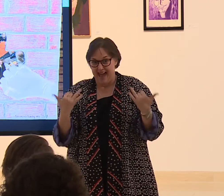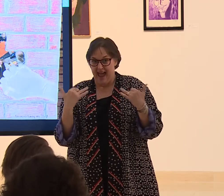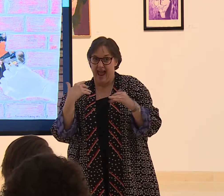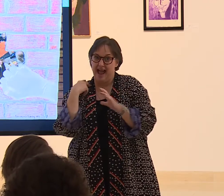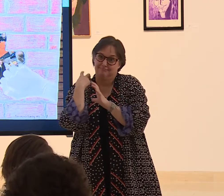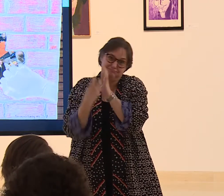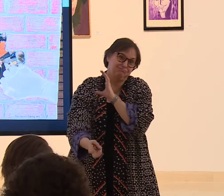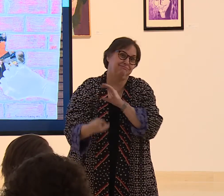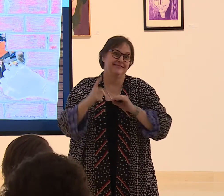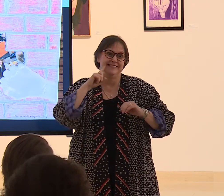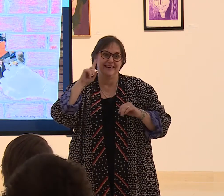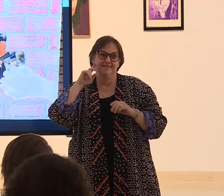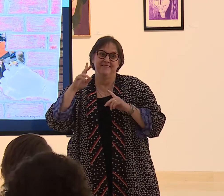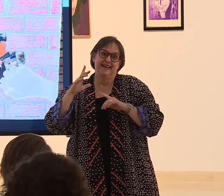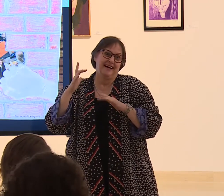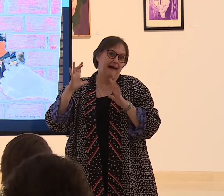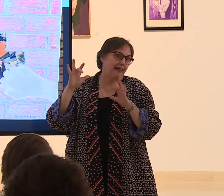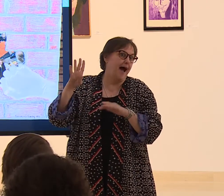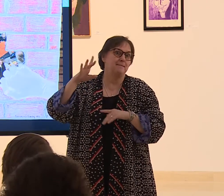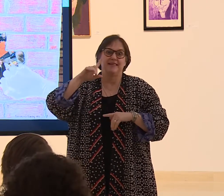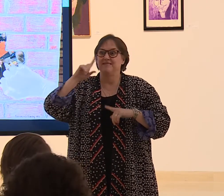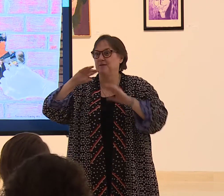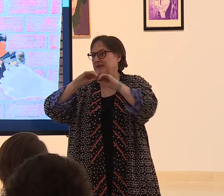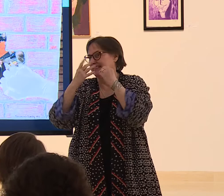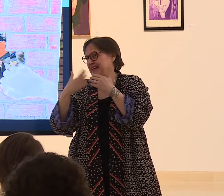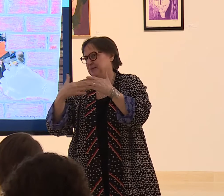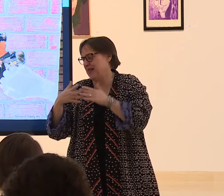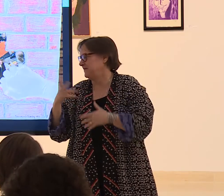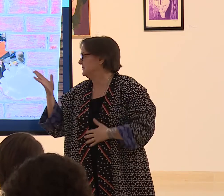I'm not sure if they grew up to ever become socialized